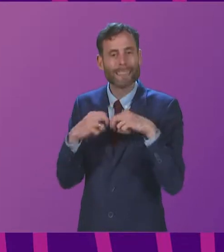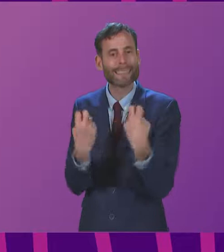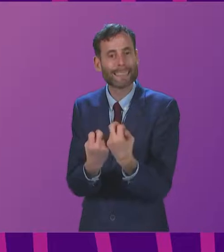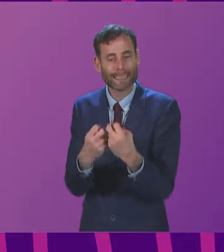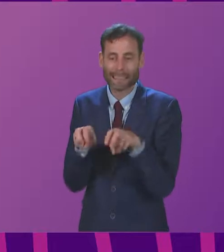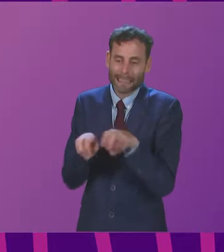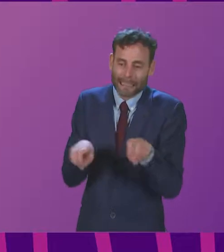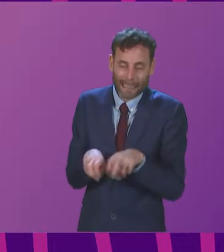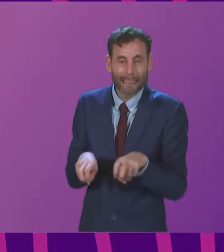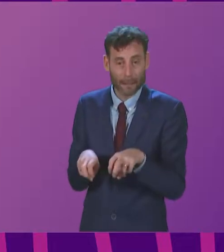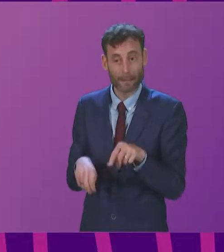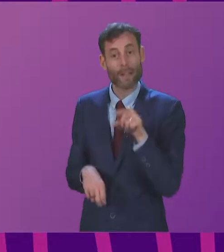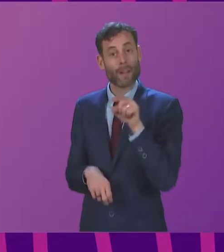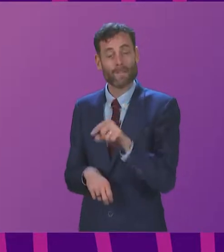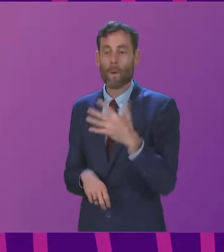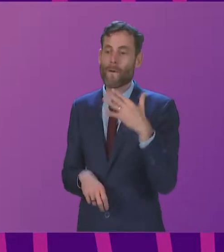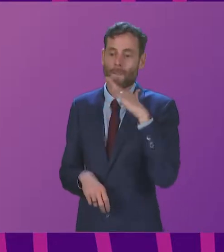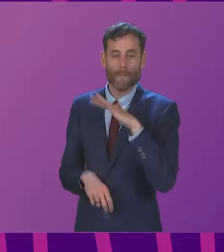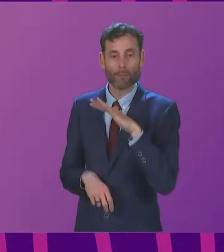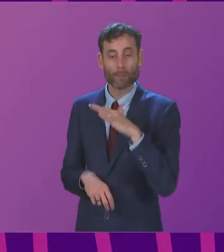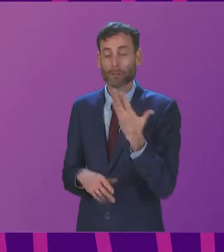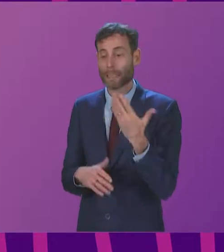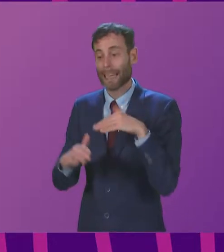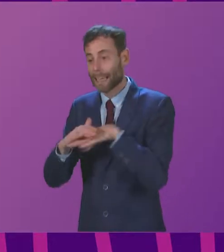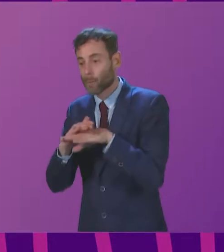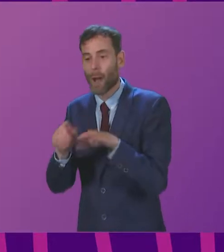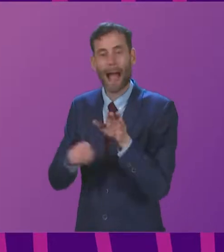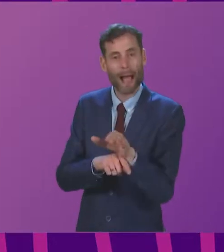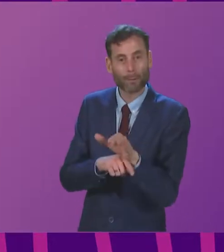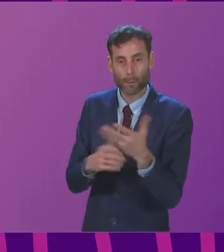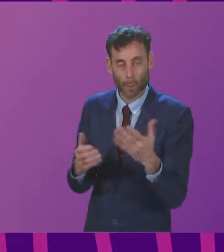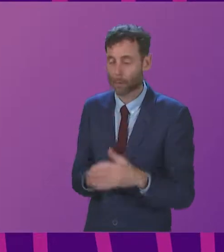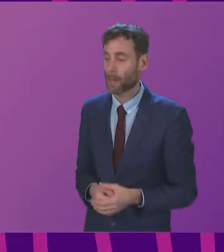unseated outdoor events with 4,000 people or more, and any event with 10,000 people